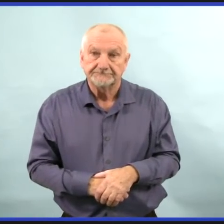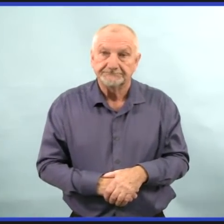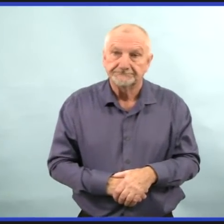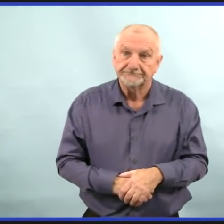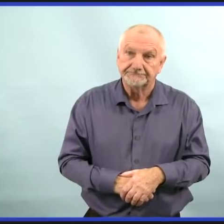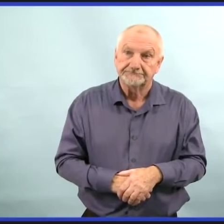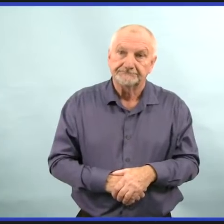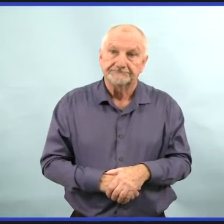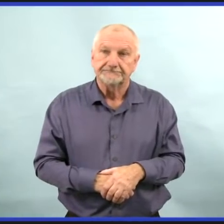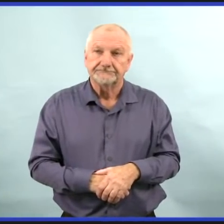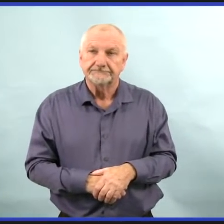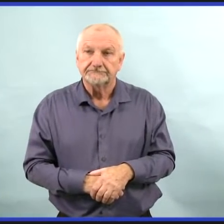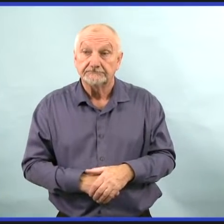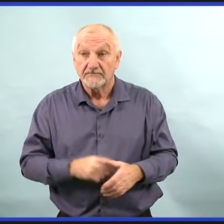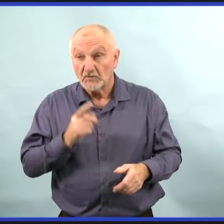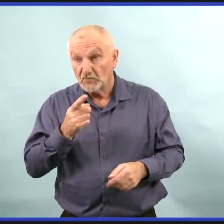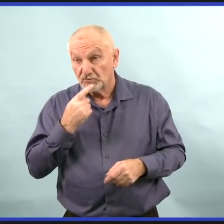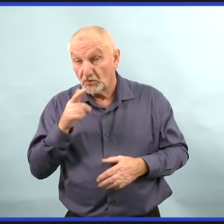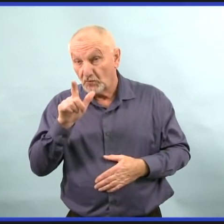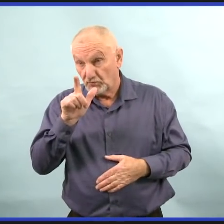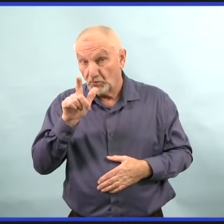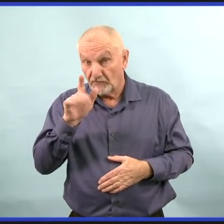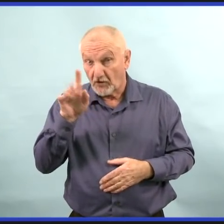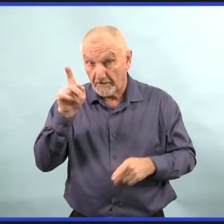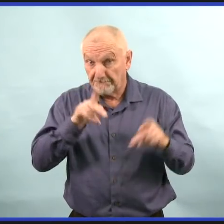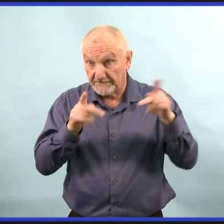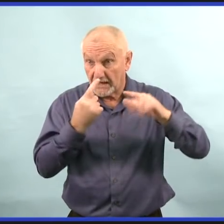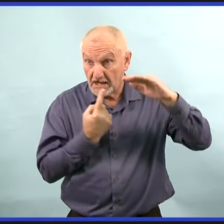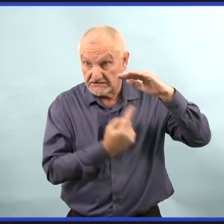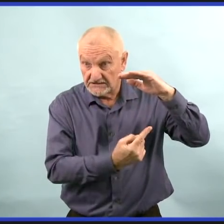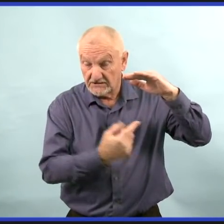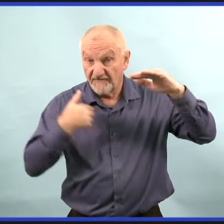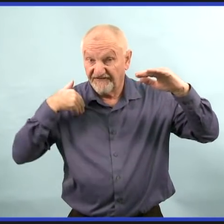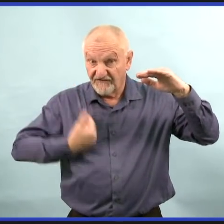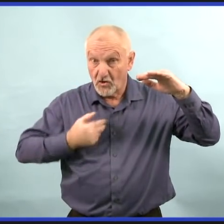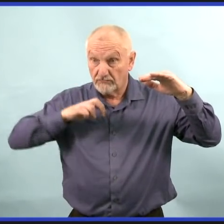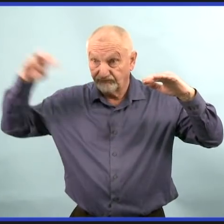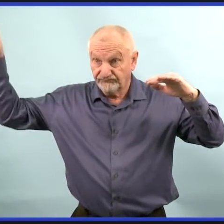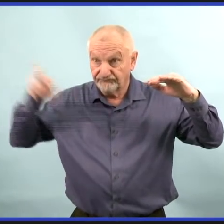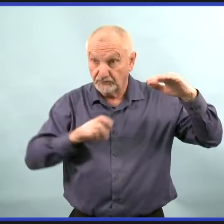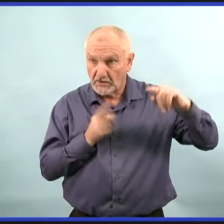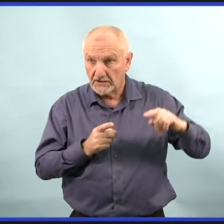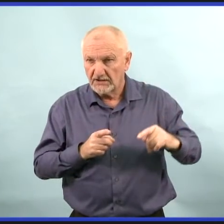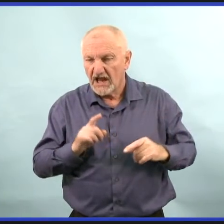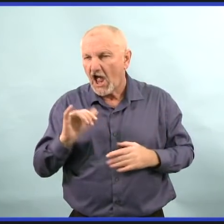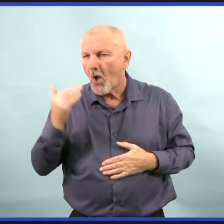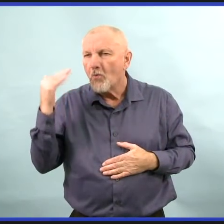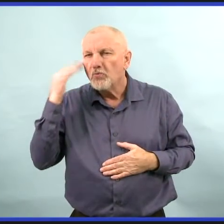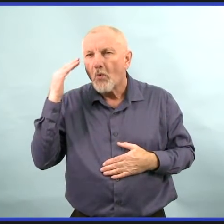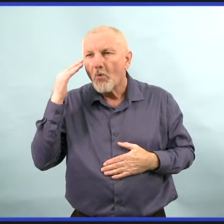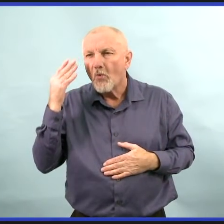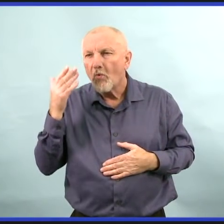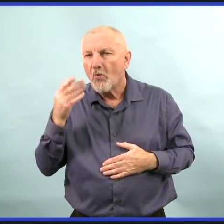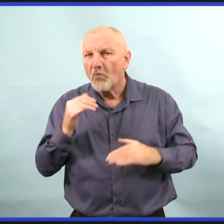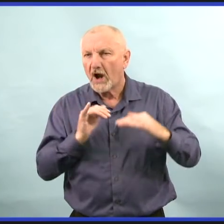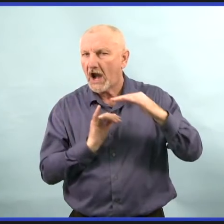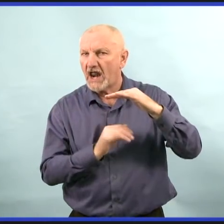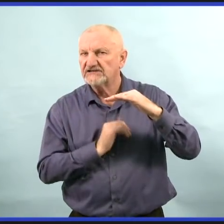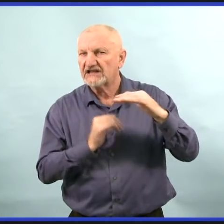so the um this work is done through through the federal uh government uh contacting and ensuring